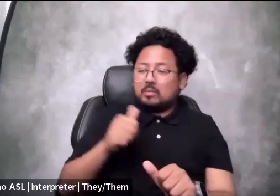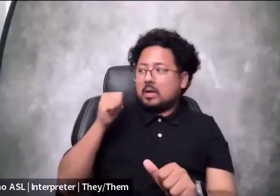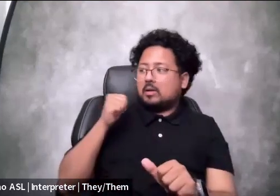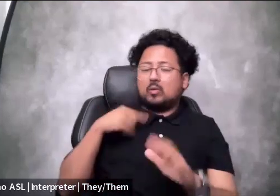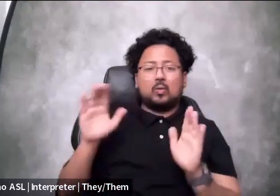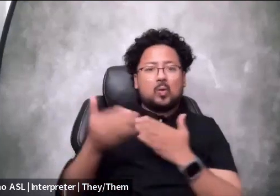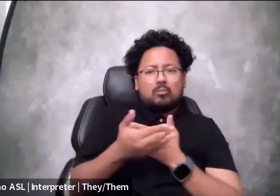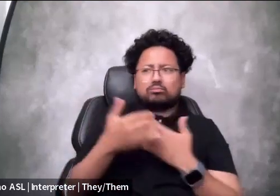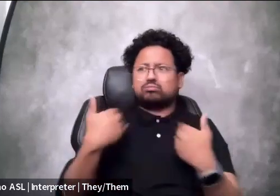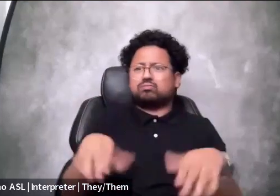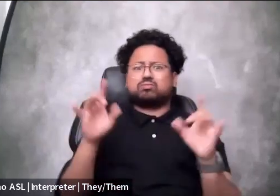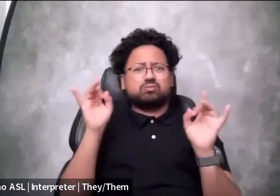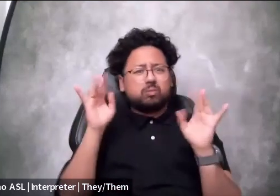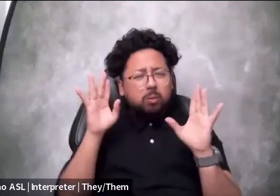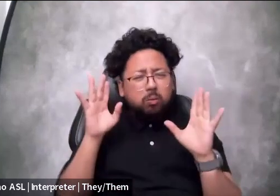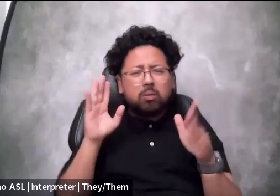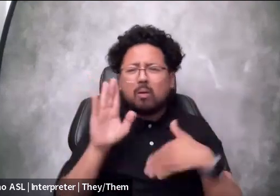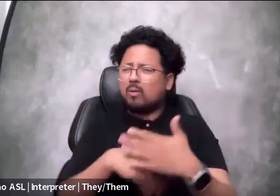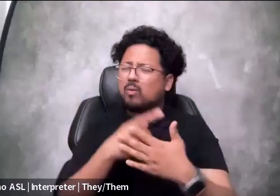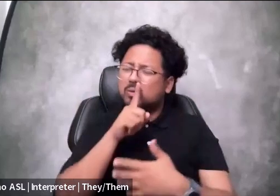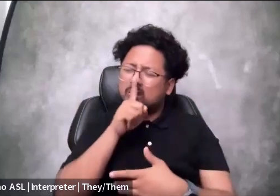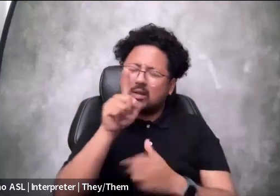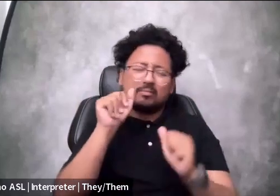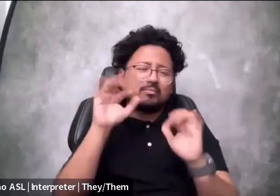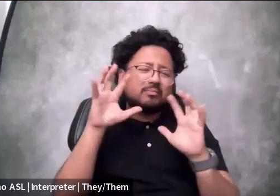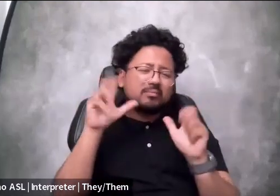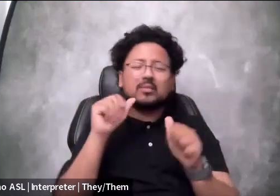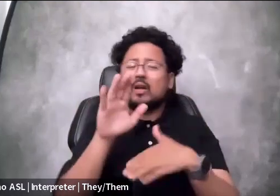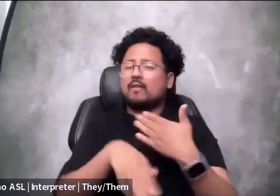it's a really thoughtful space for the community that it serves.